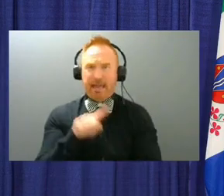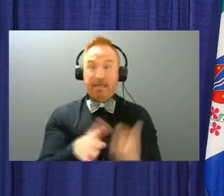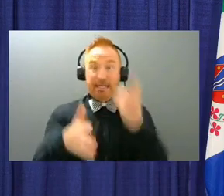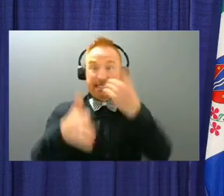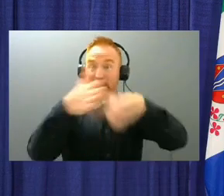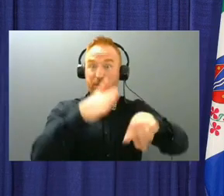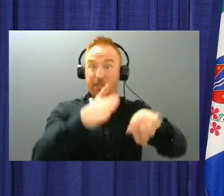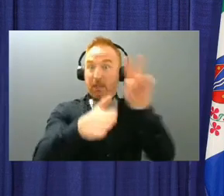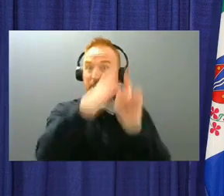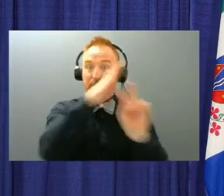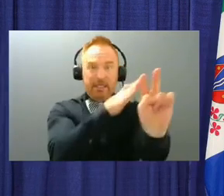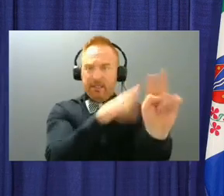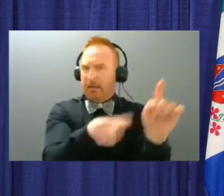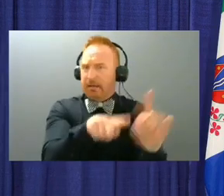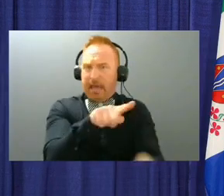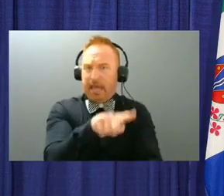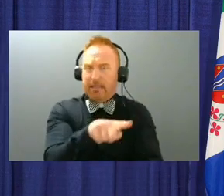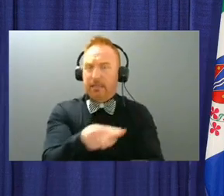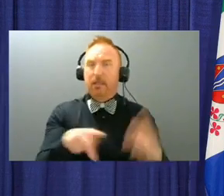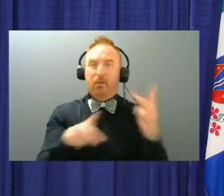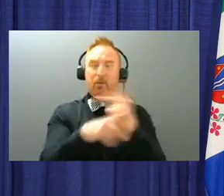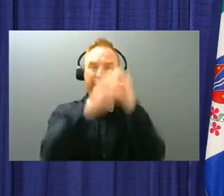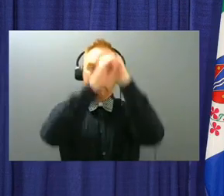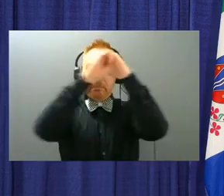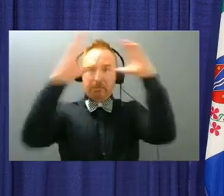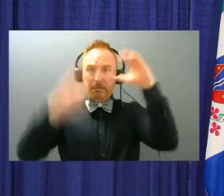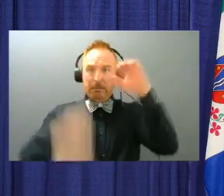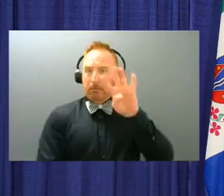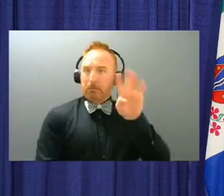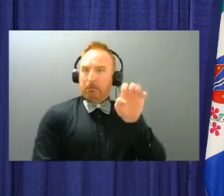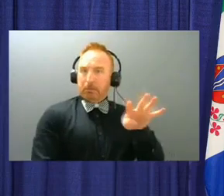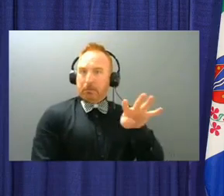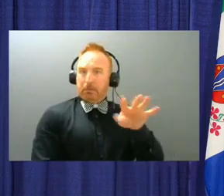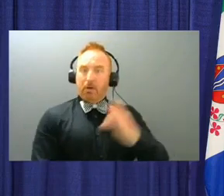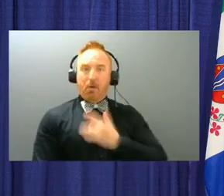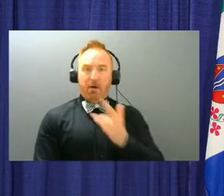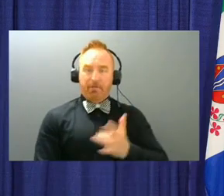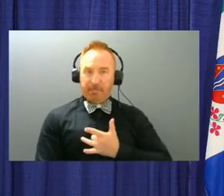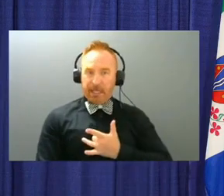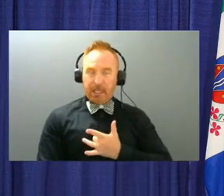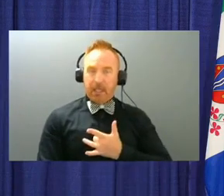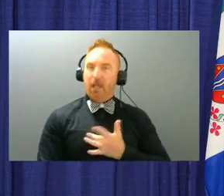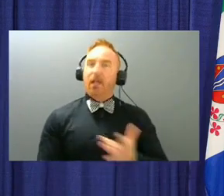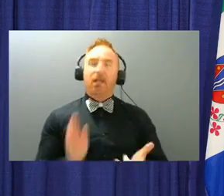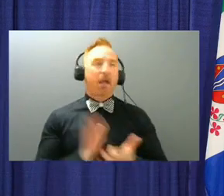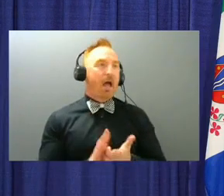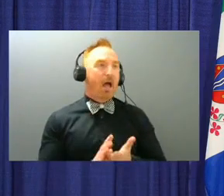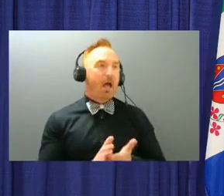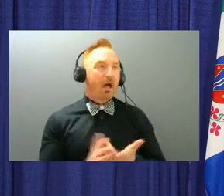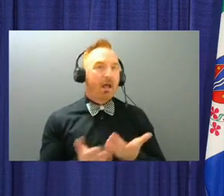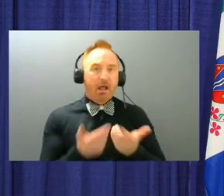We have to live with added uncertainty, with loss, even with fear. On the other hand, looking